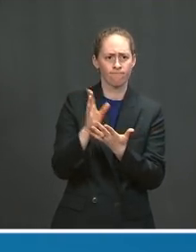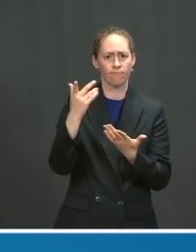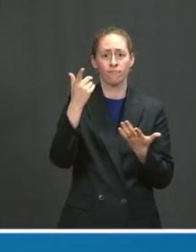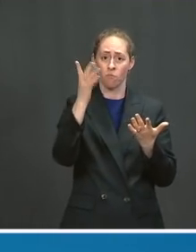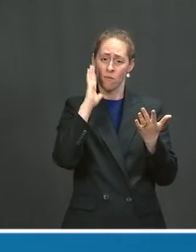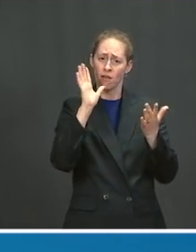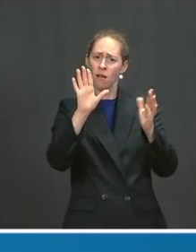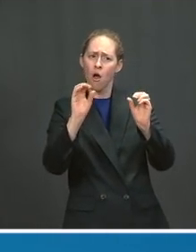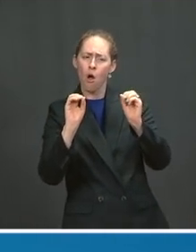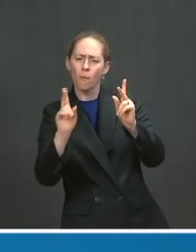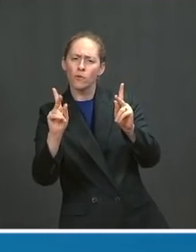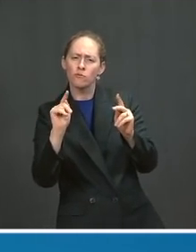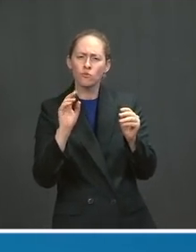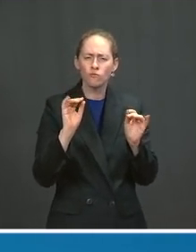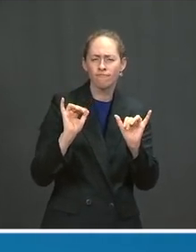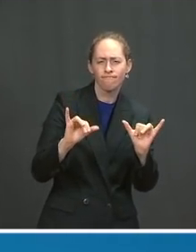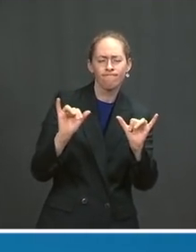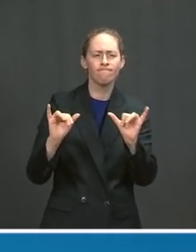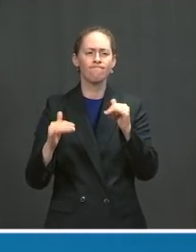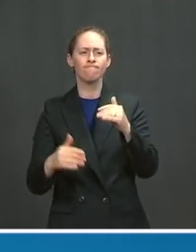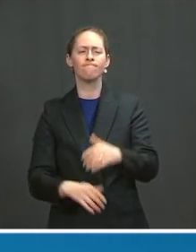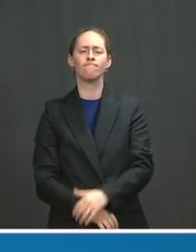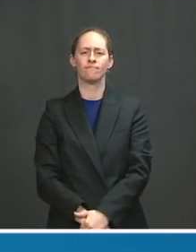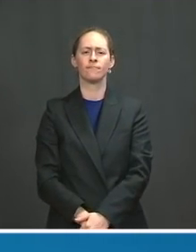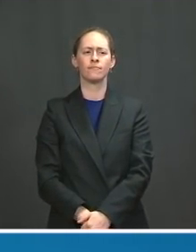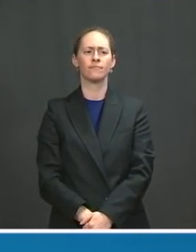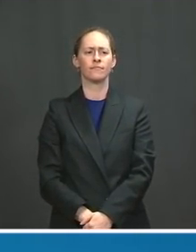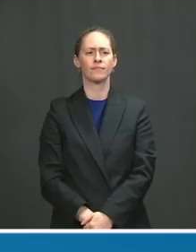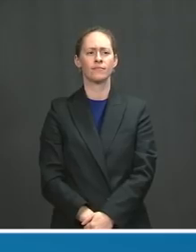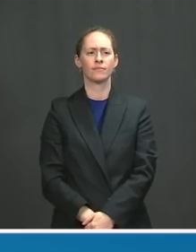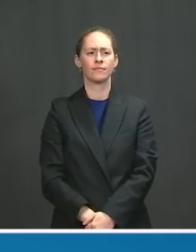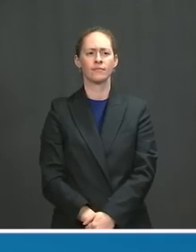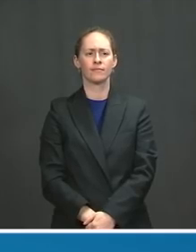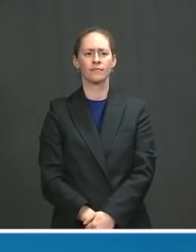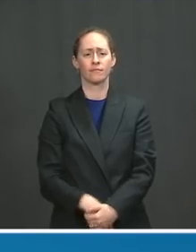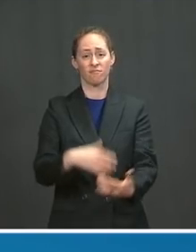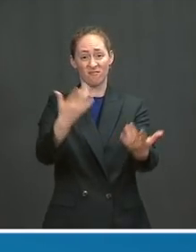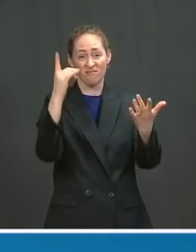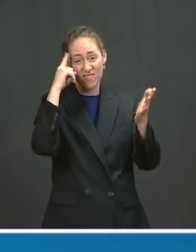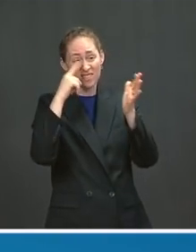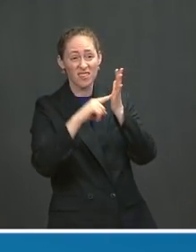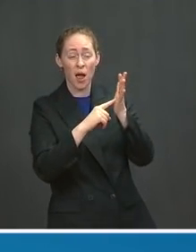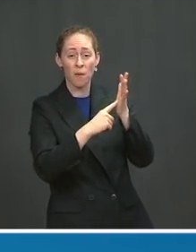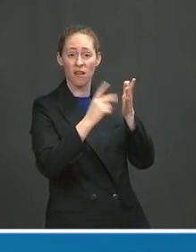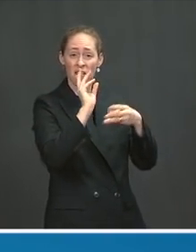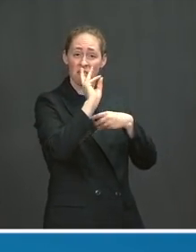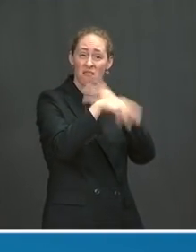The global pandemic you see, of course, has accelerated what was happening before